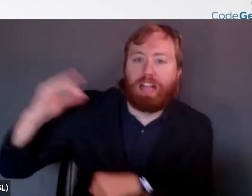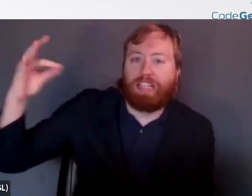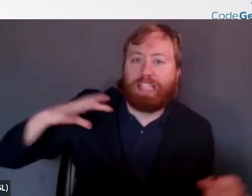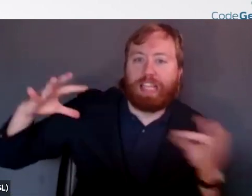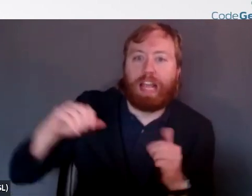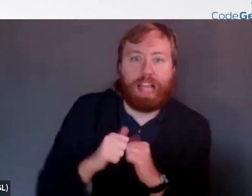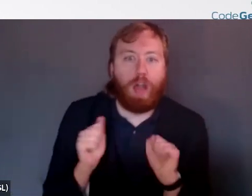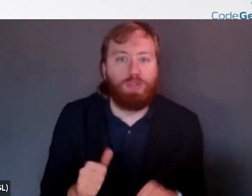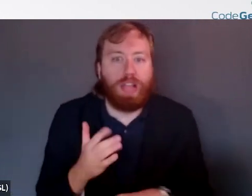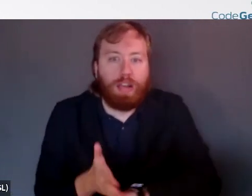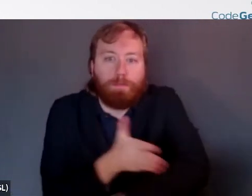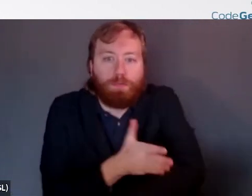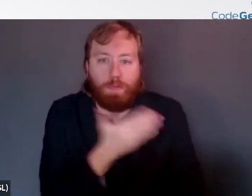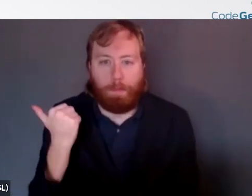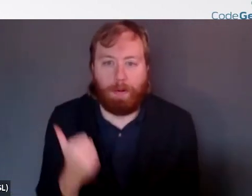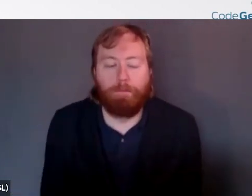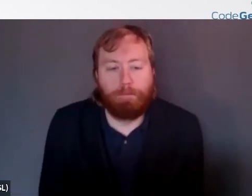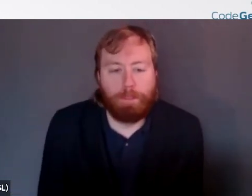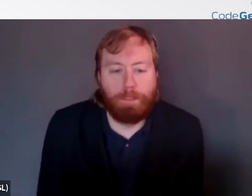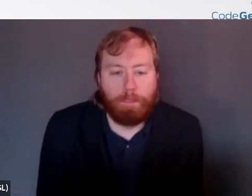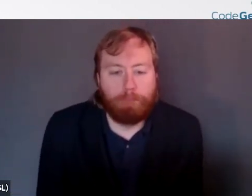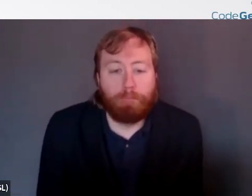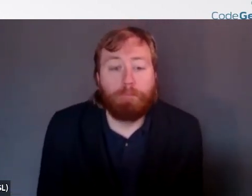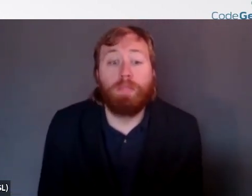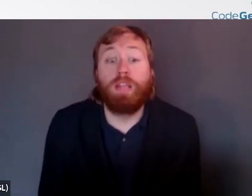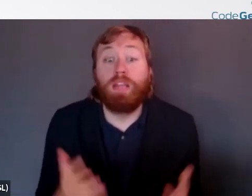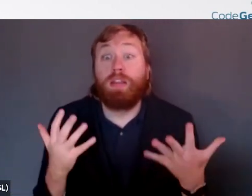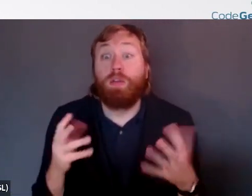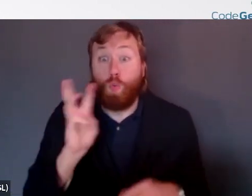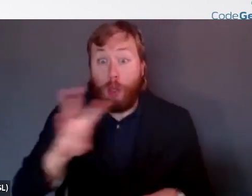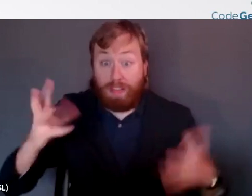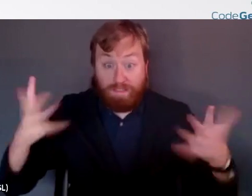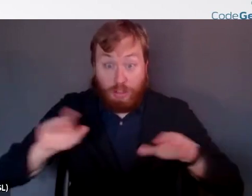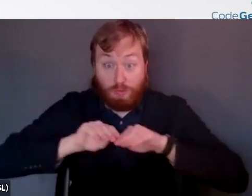we have done some usability testing with a person who is blind or visually impaired,